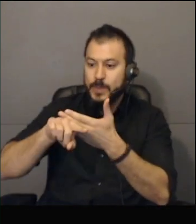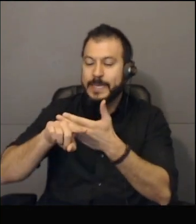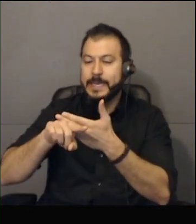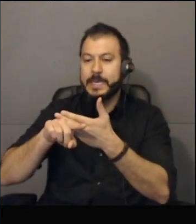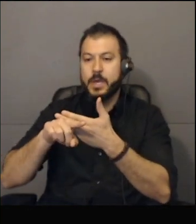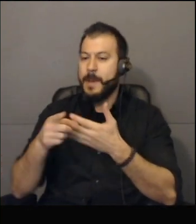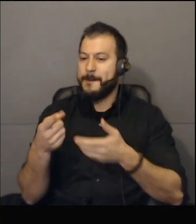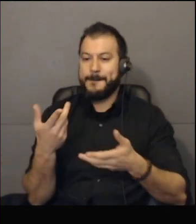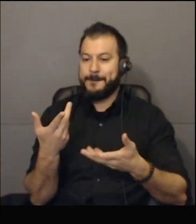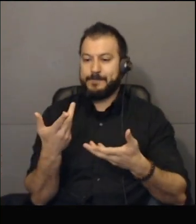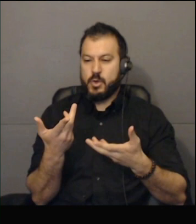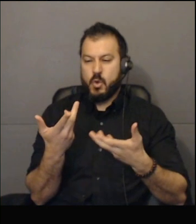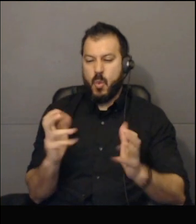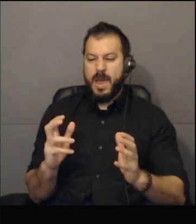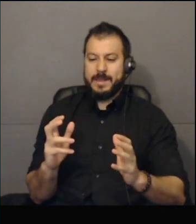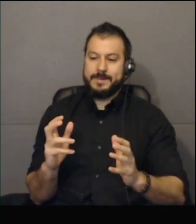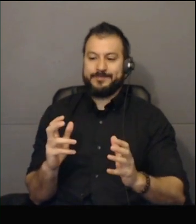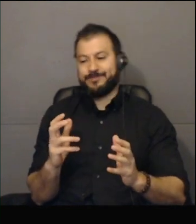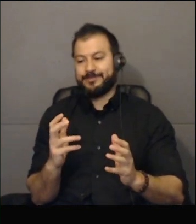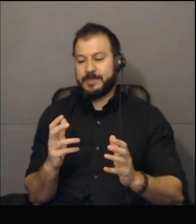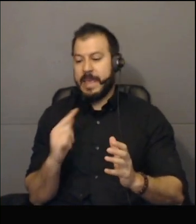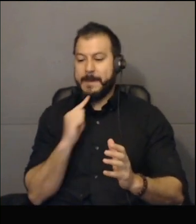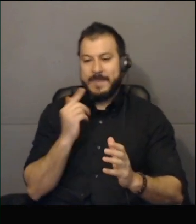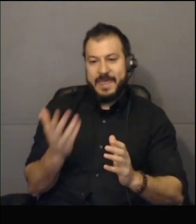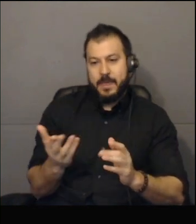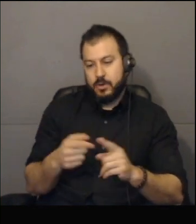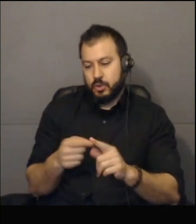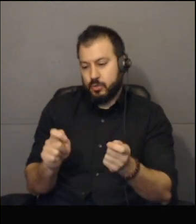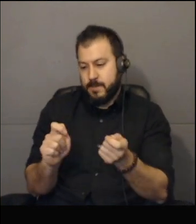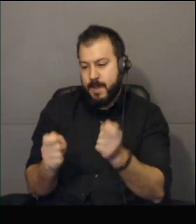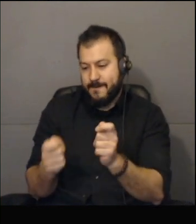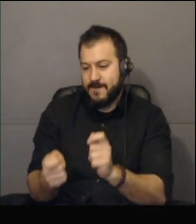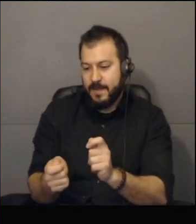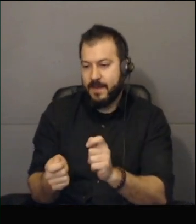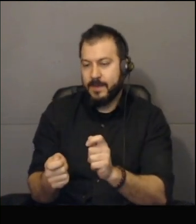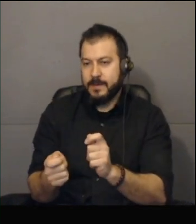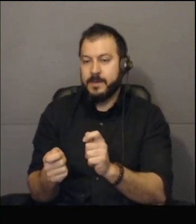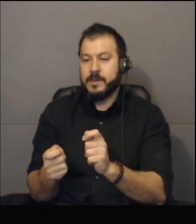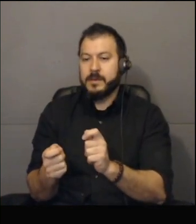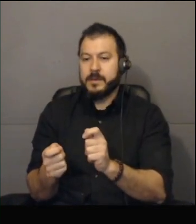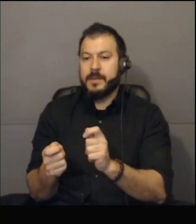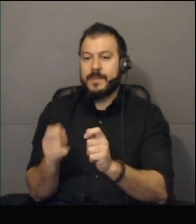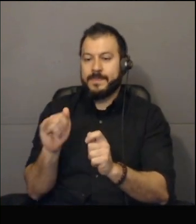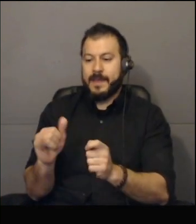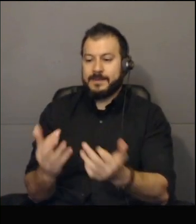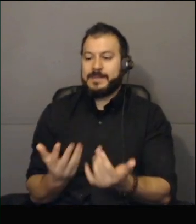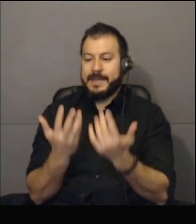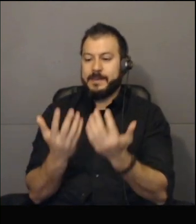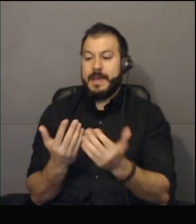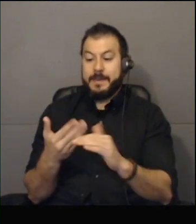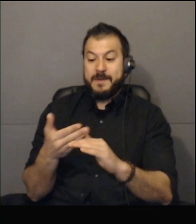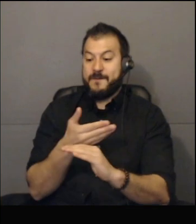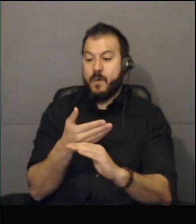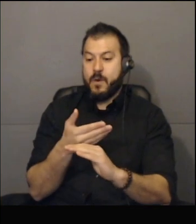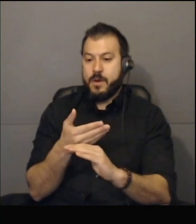want to be there too. To modify to modify their standing by before before the launch, you can do it today.